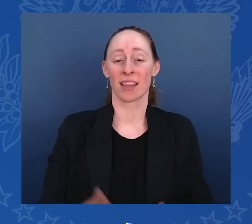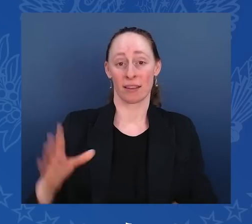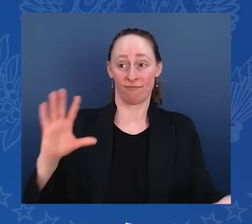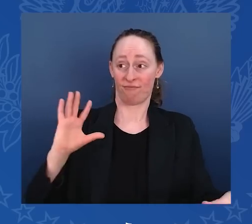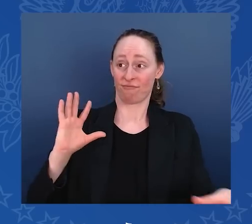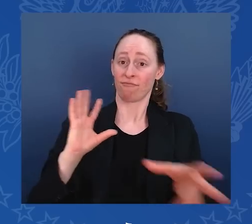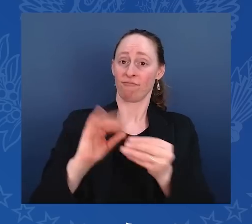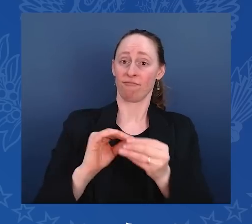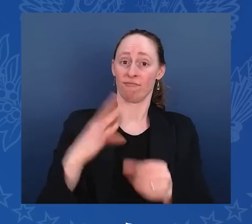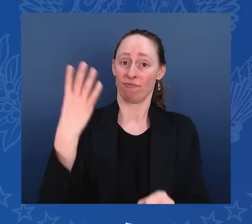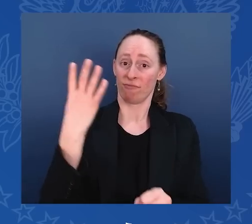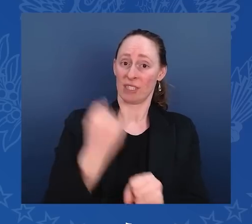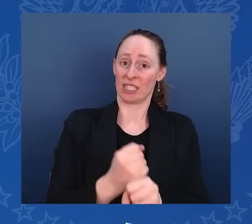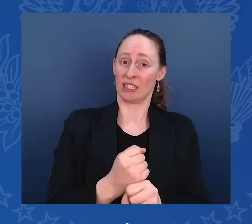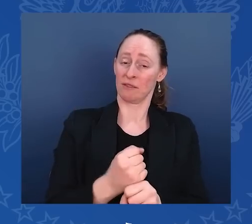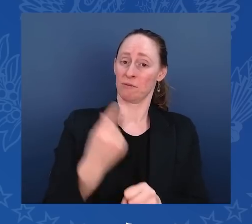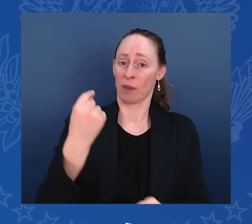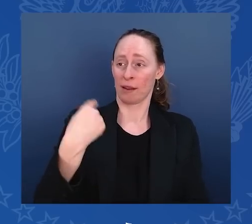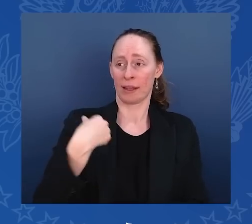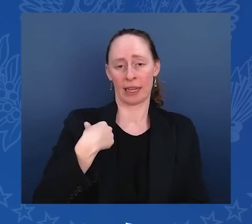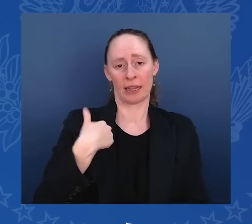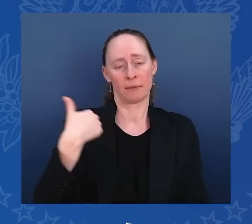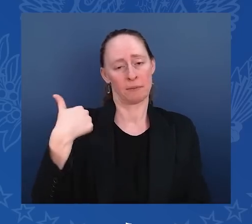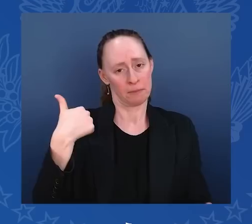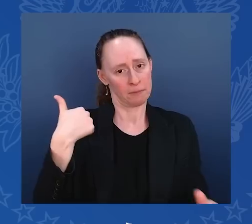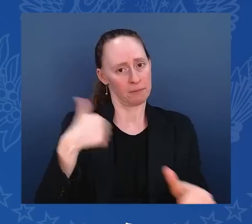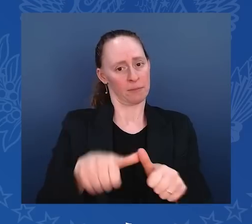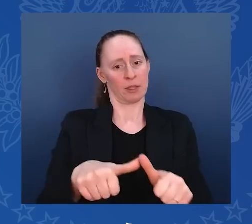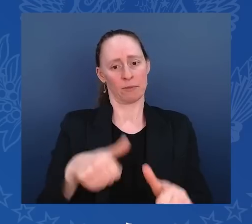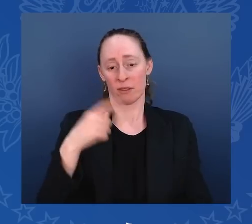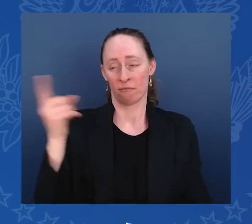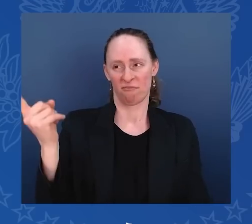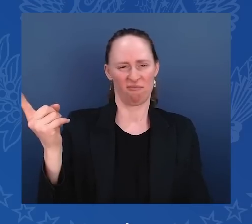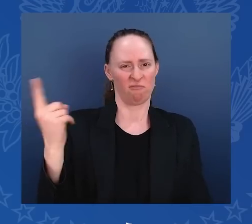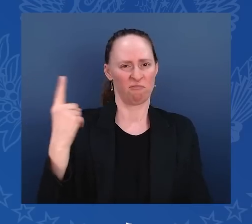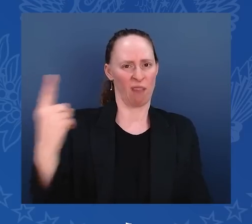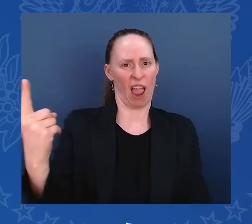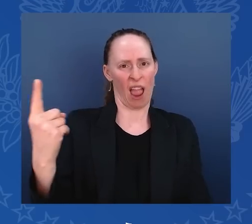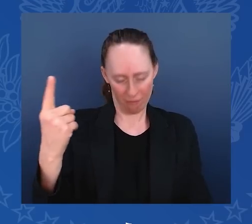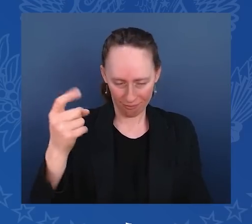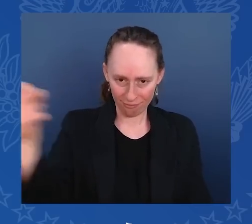Justice Katanji Baron Jackson. The first Black